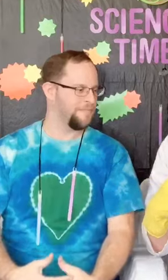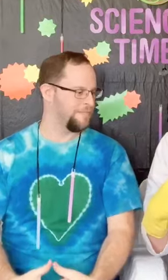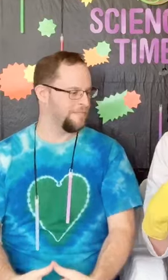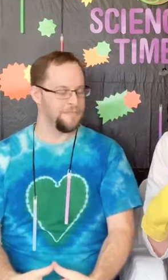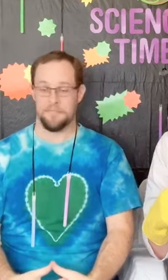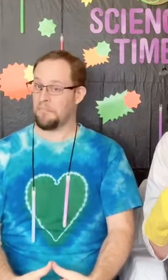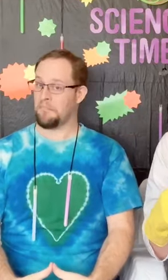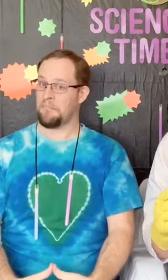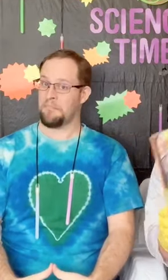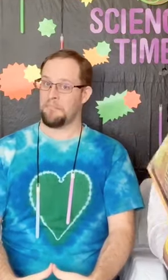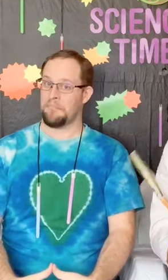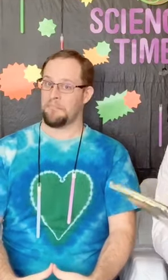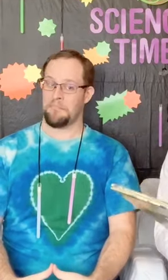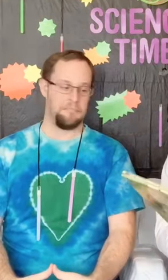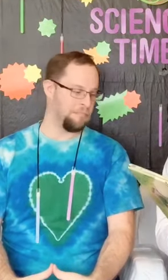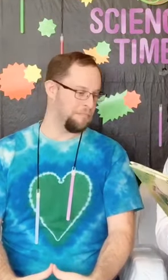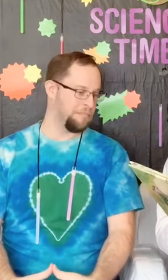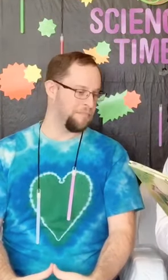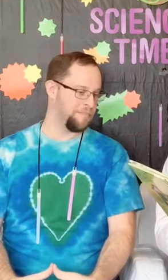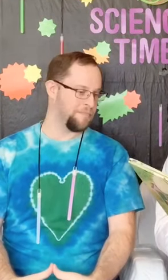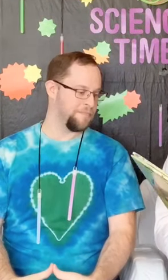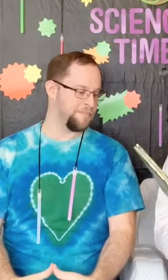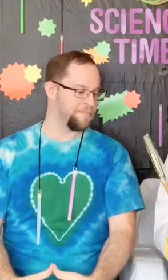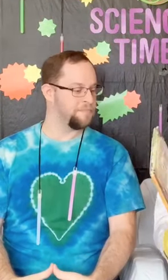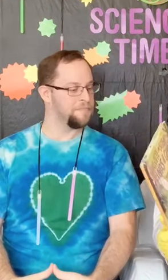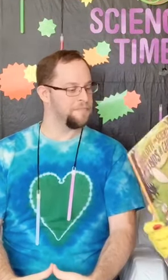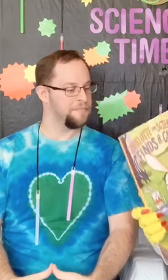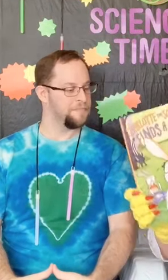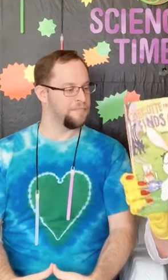the Scientist and it's called Charlotte the Scientist